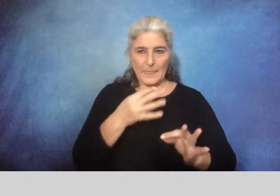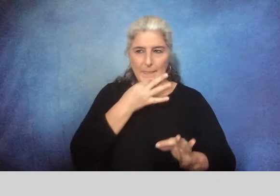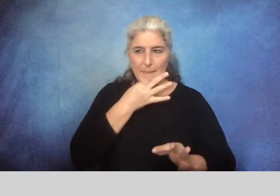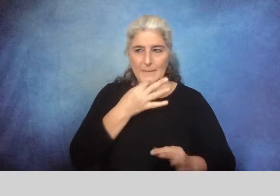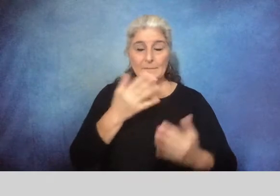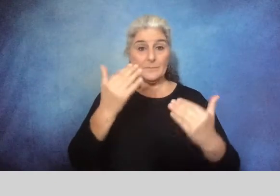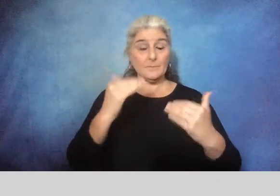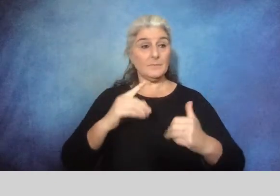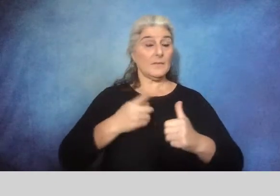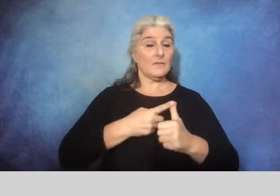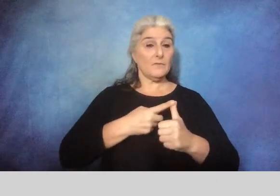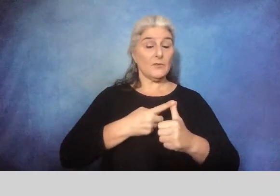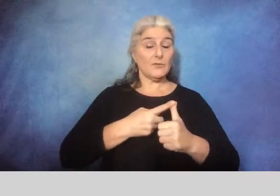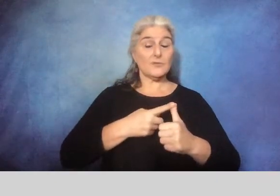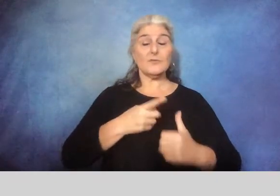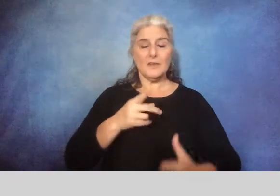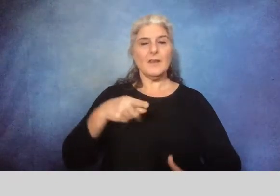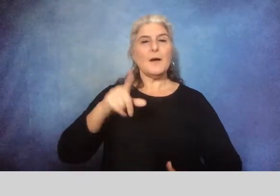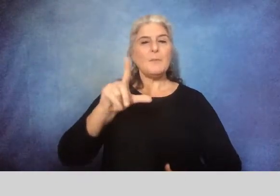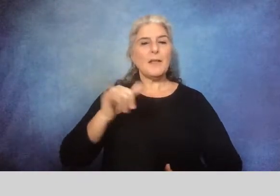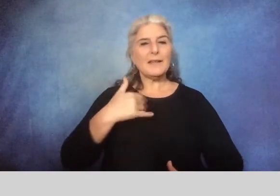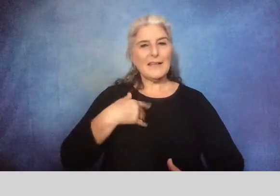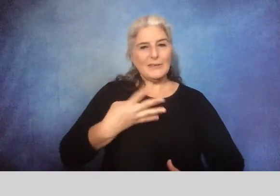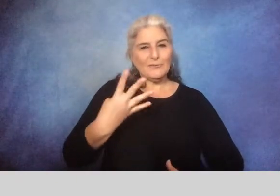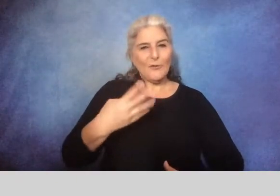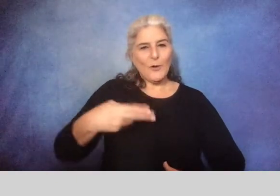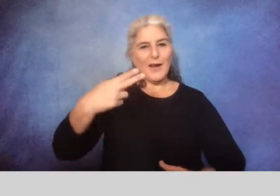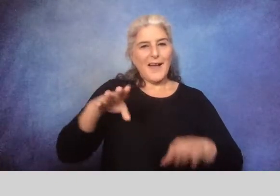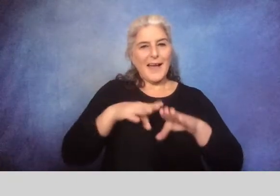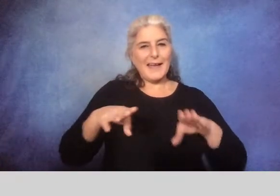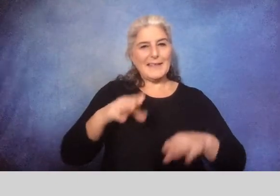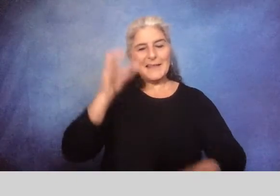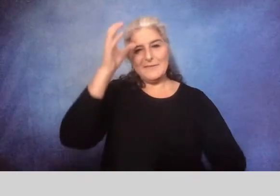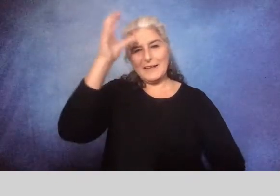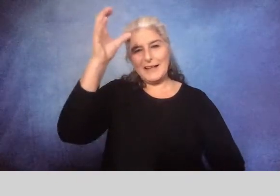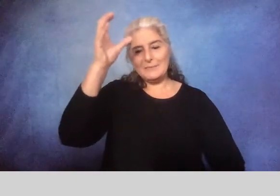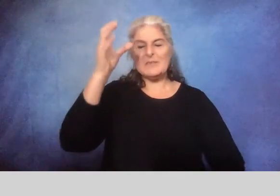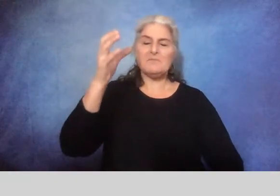Pluggy has four high level concepts, or four high level steps.